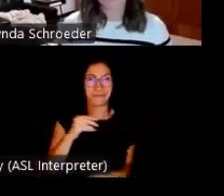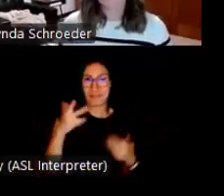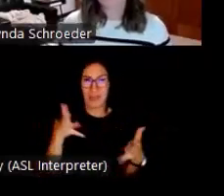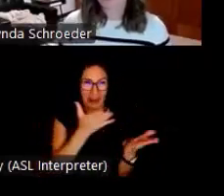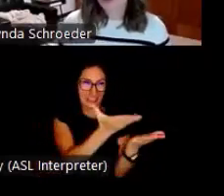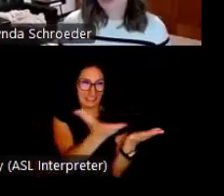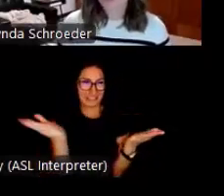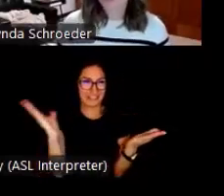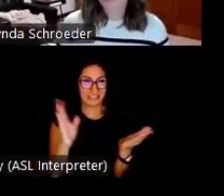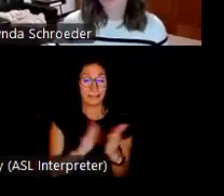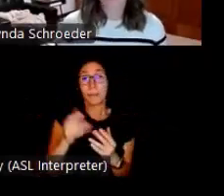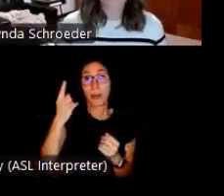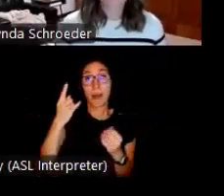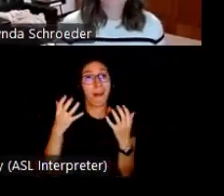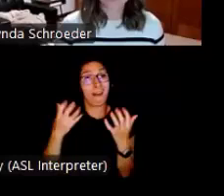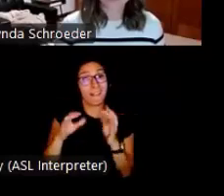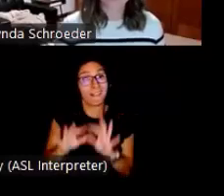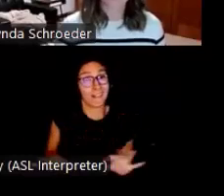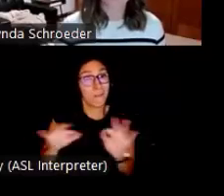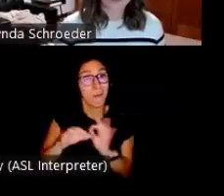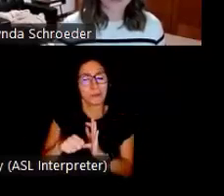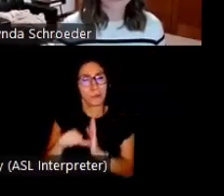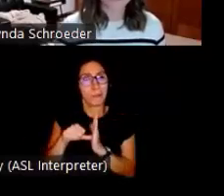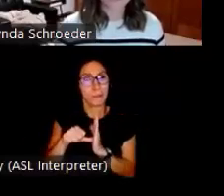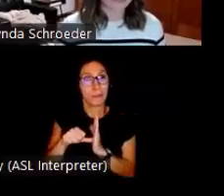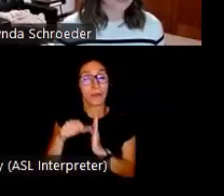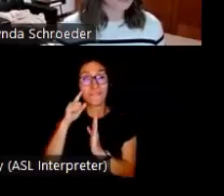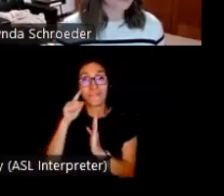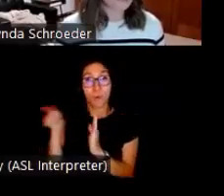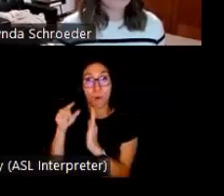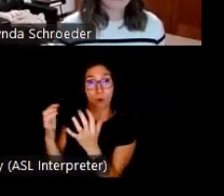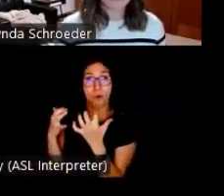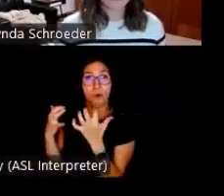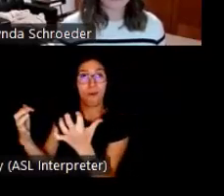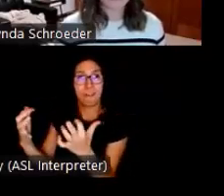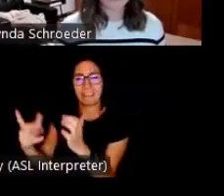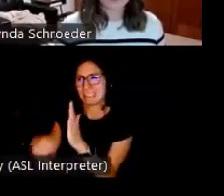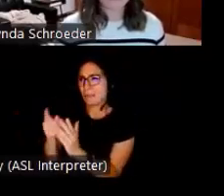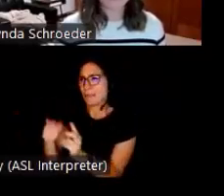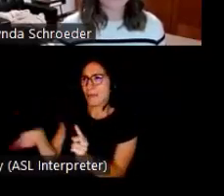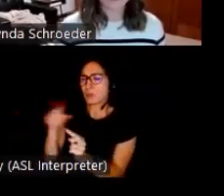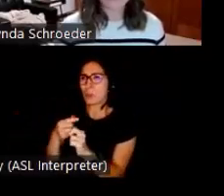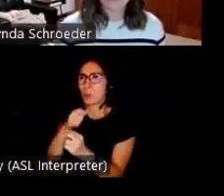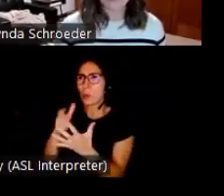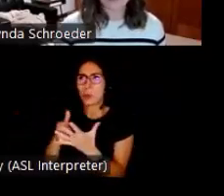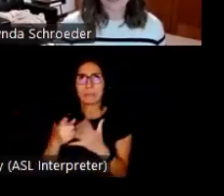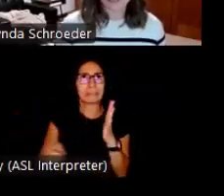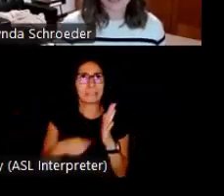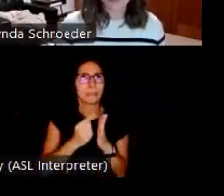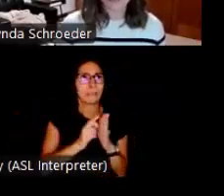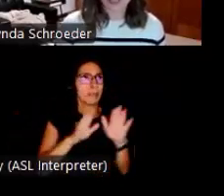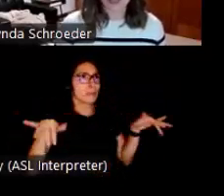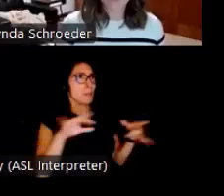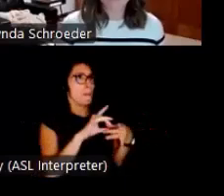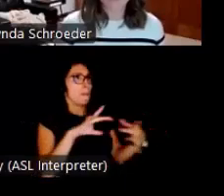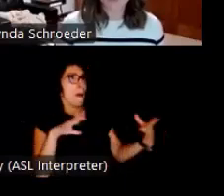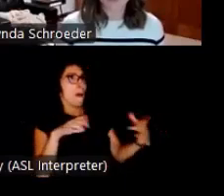your audience includes those who are harder to reach and who are too often not taken into account for knowledge